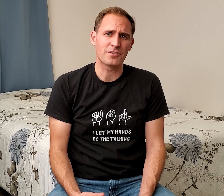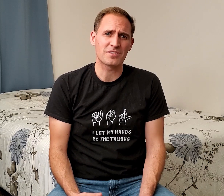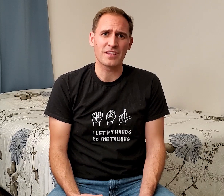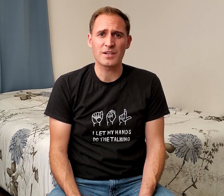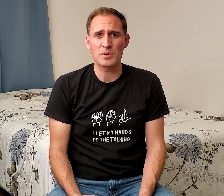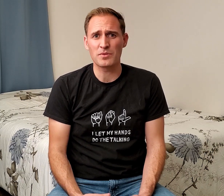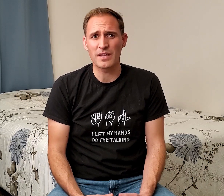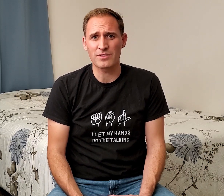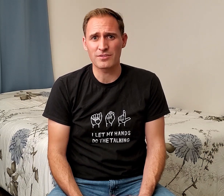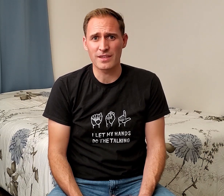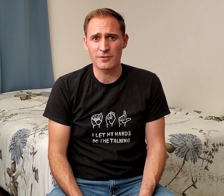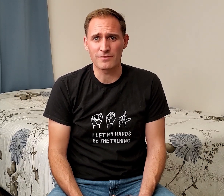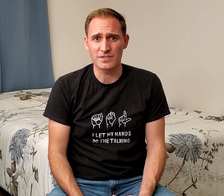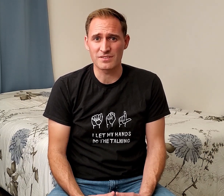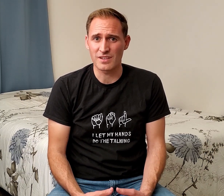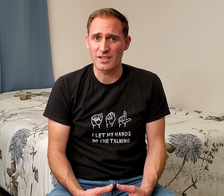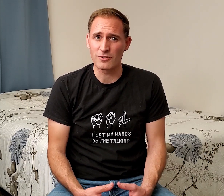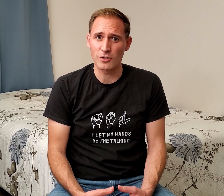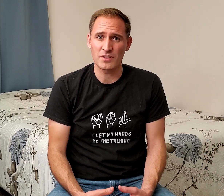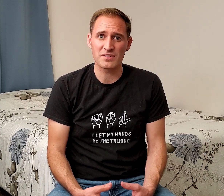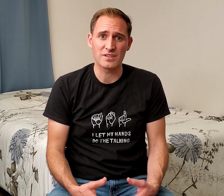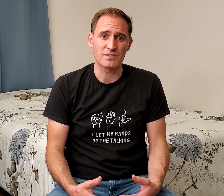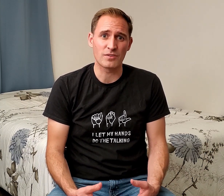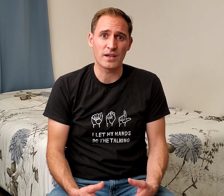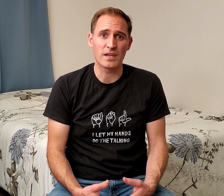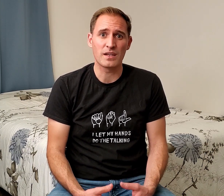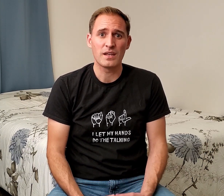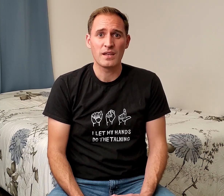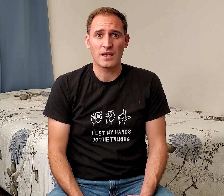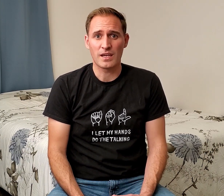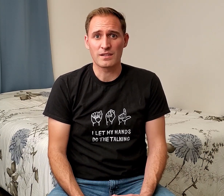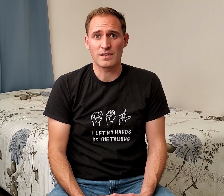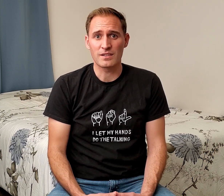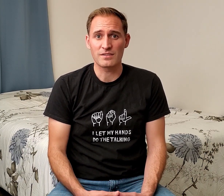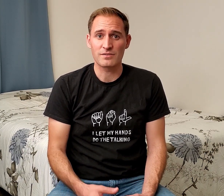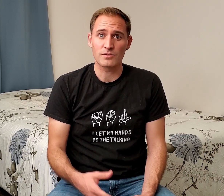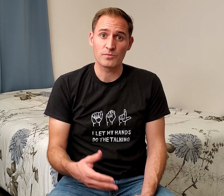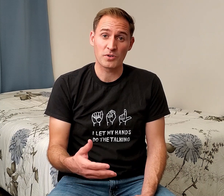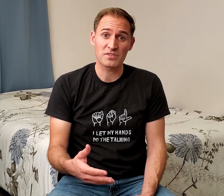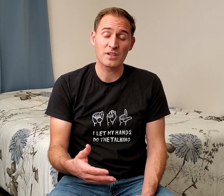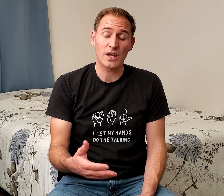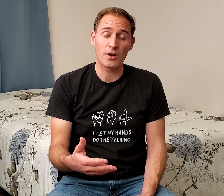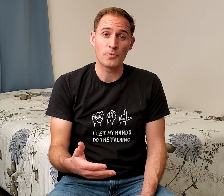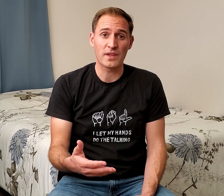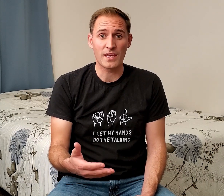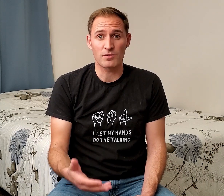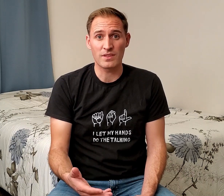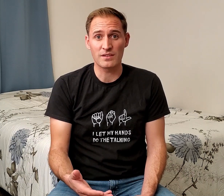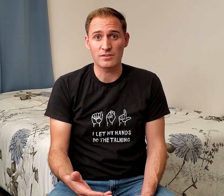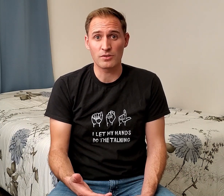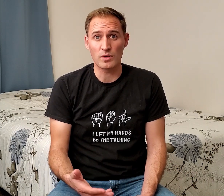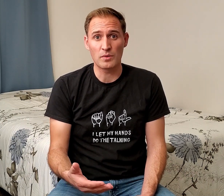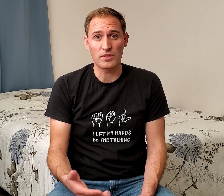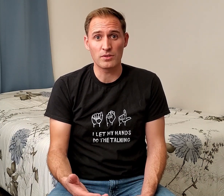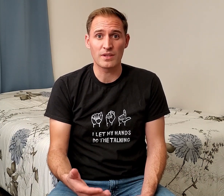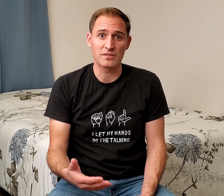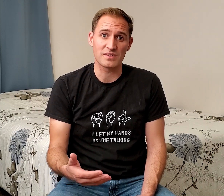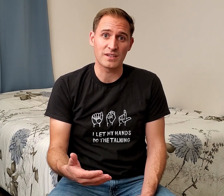there's a lot of people out there that are just nervous and afraid and I just personally hope that everything is going well with you that you're staying